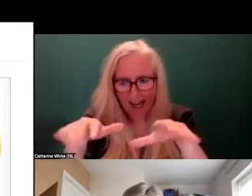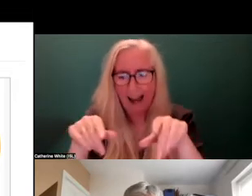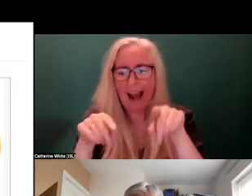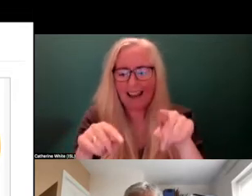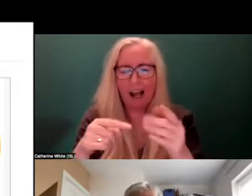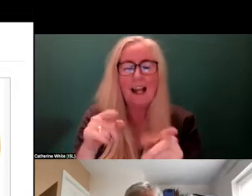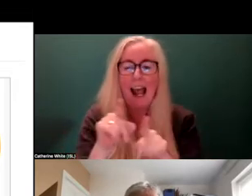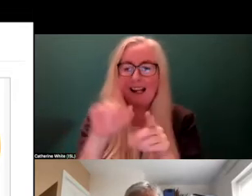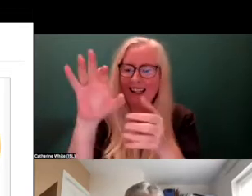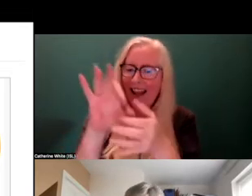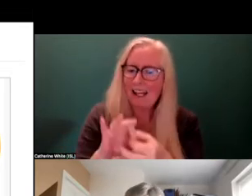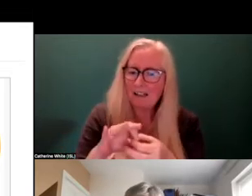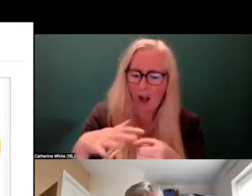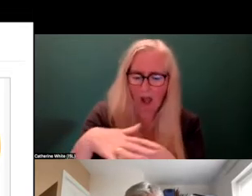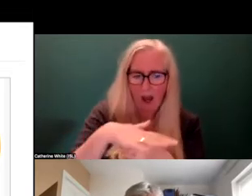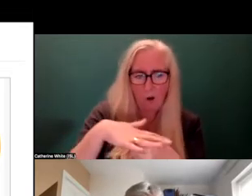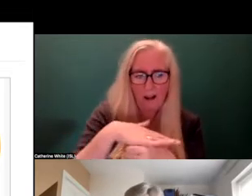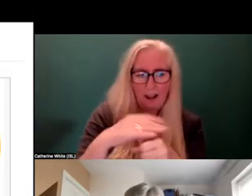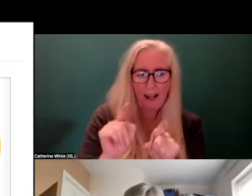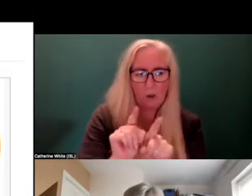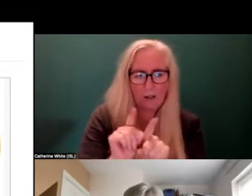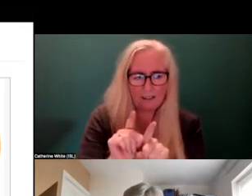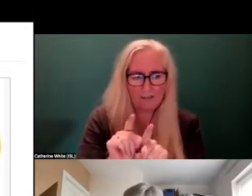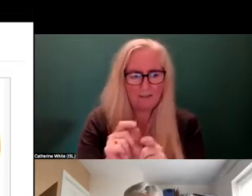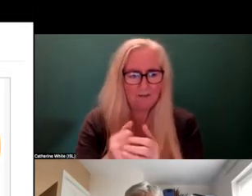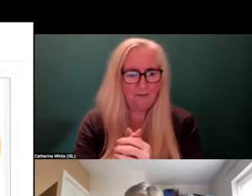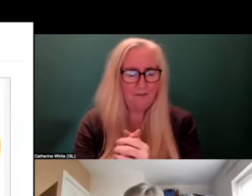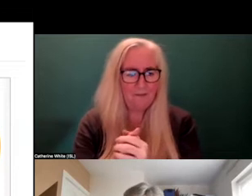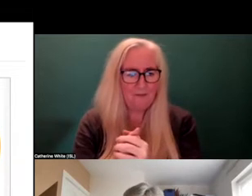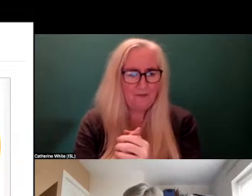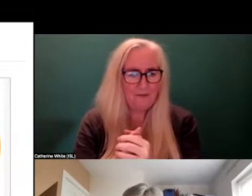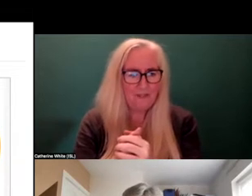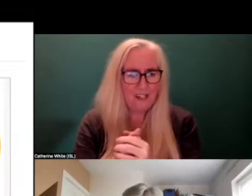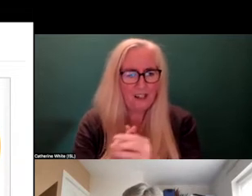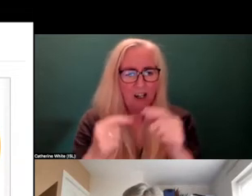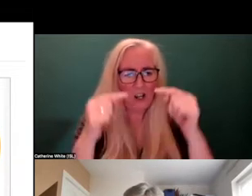with a common agenda at a county level, framed within the WHO's domains here.